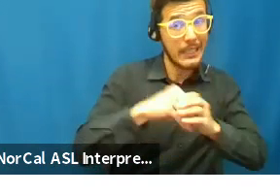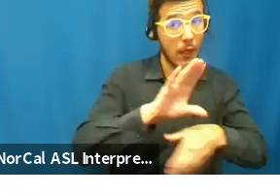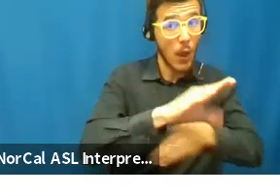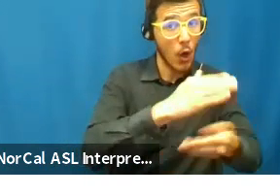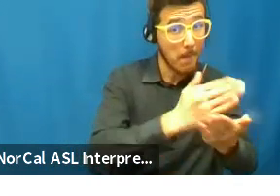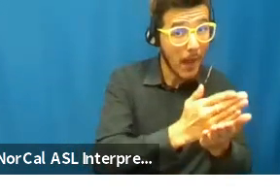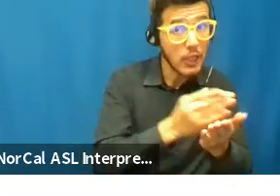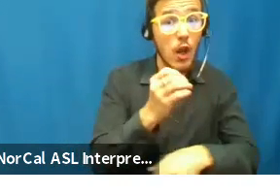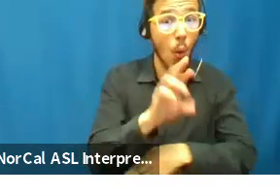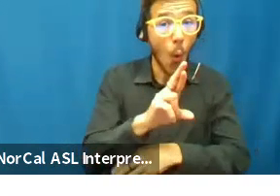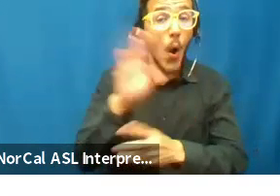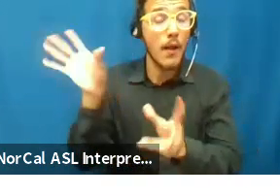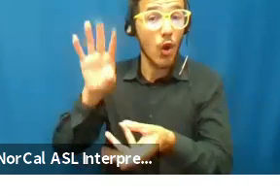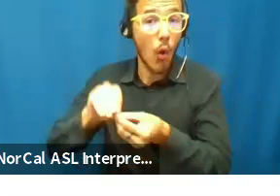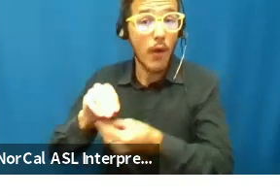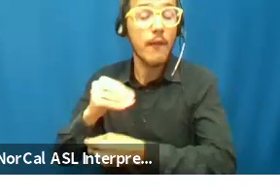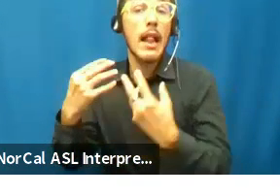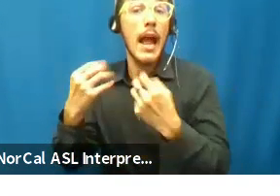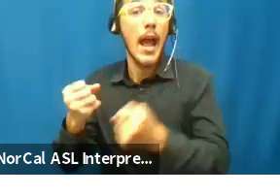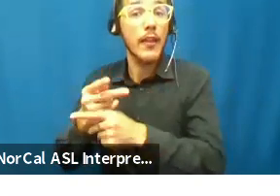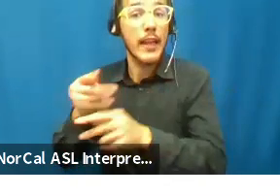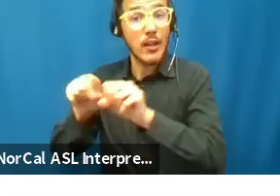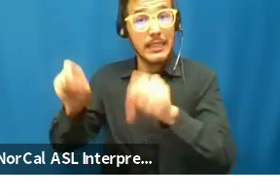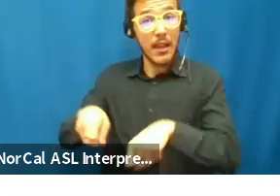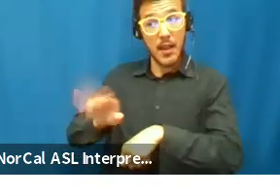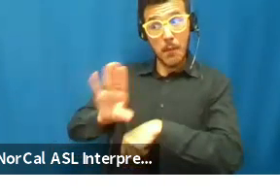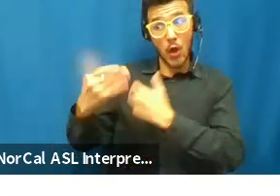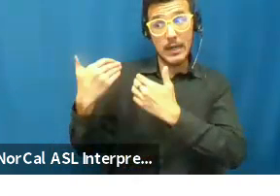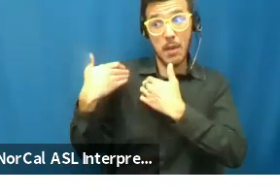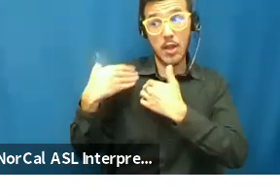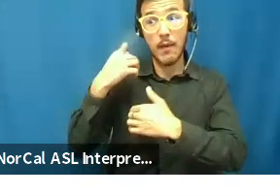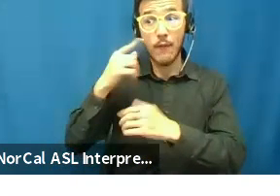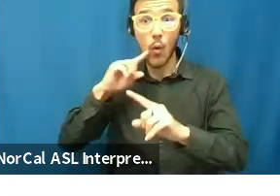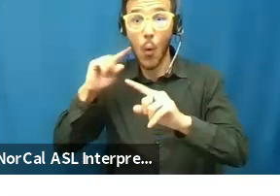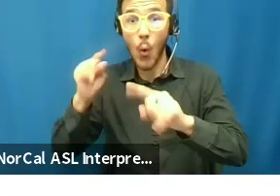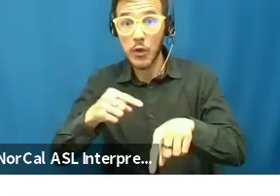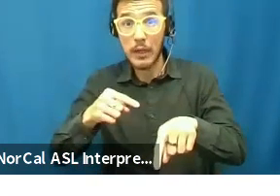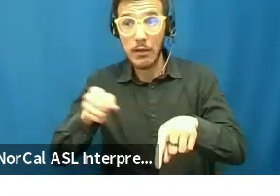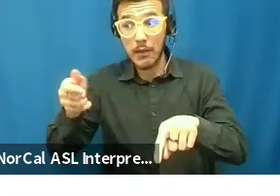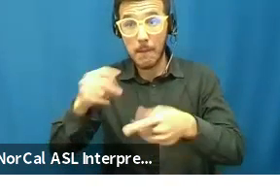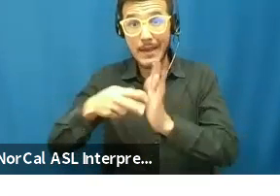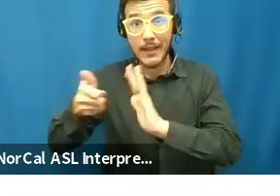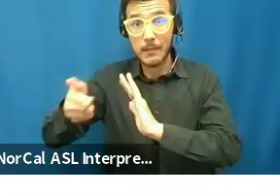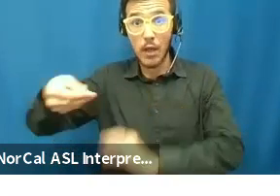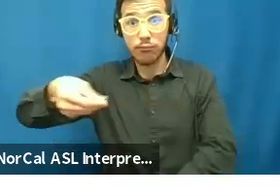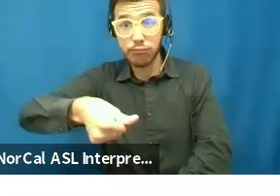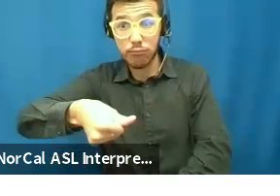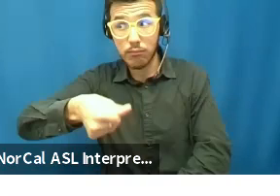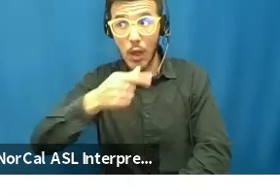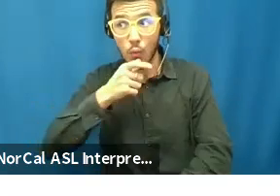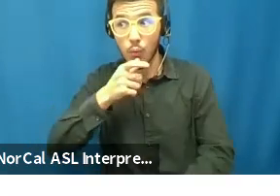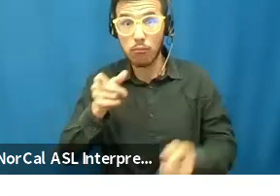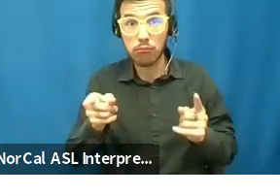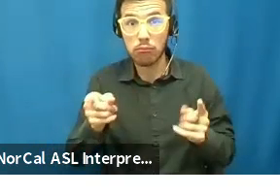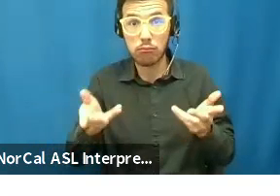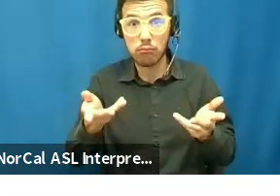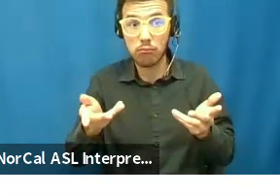in the overall healthcare system budget that that should be ordered out of? Next slide.